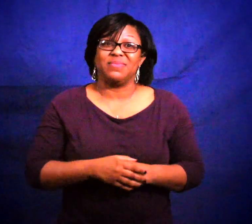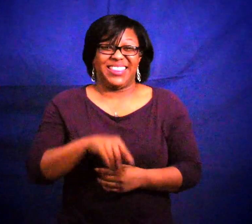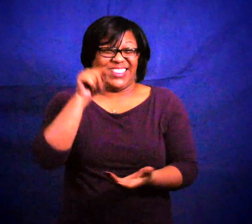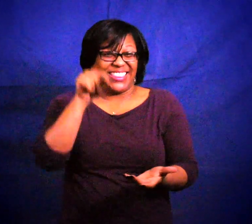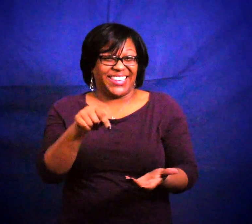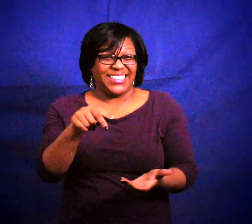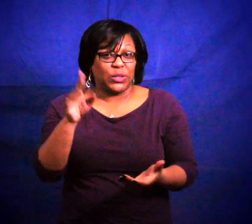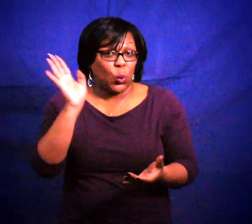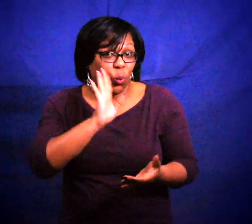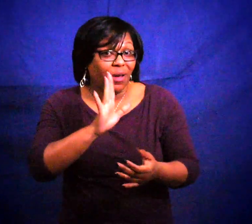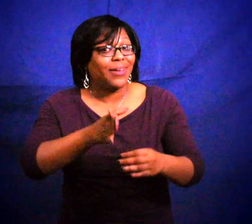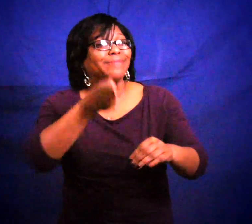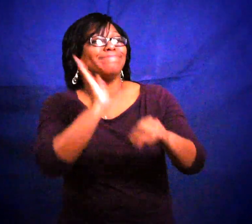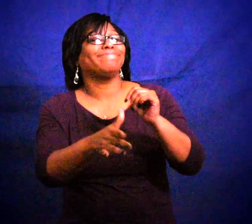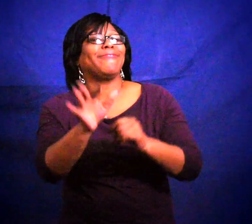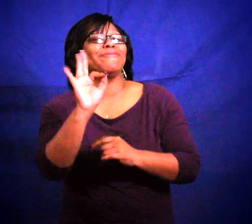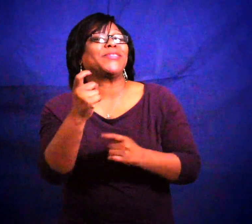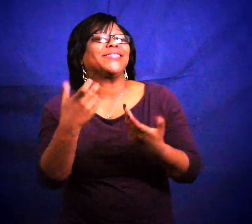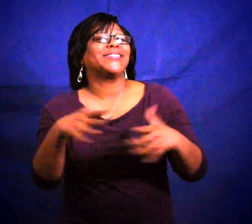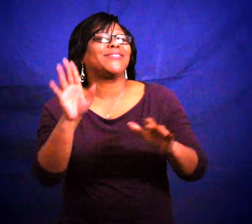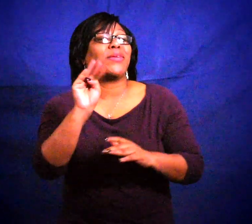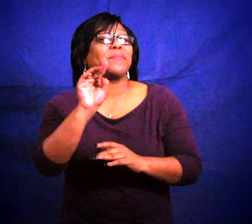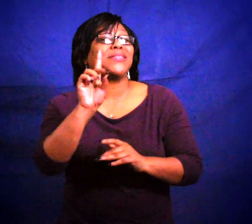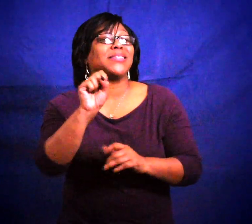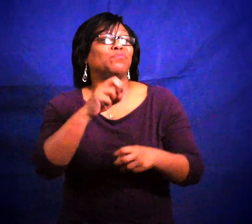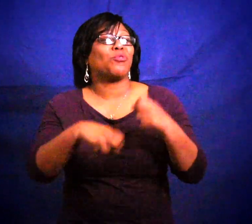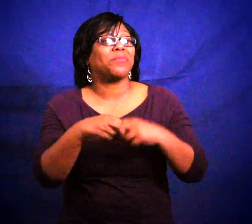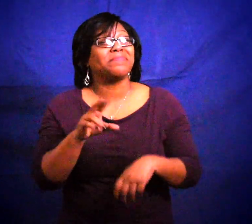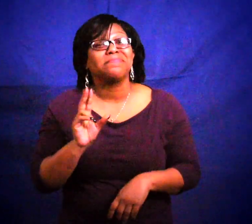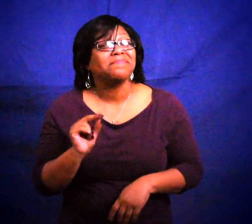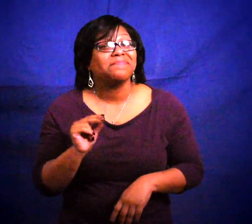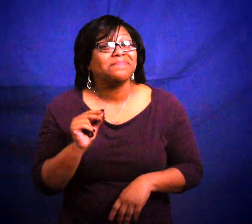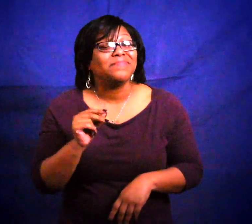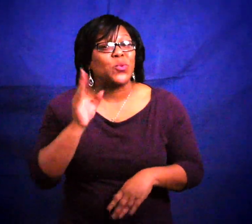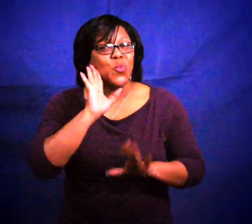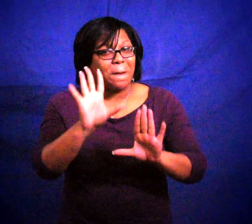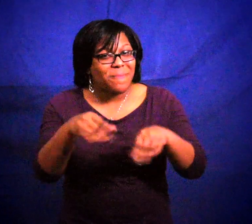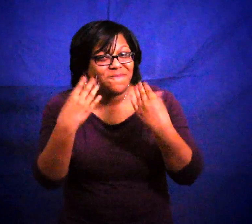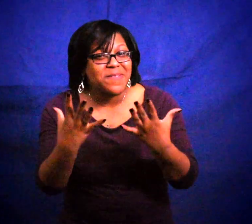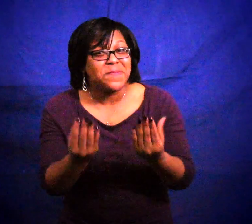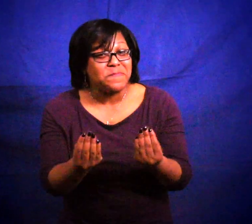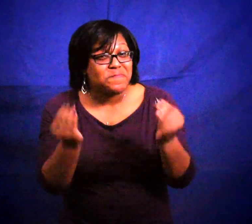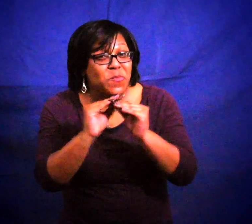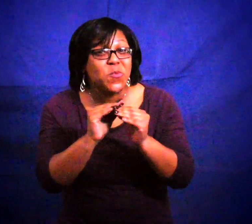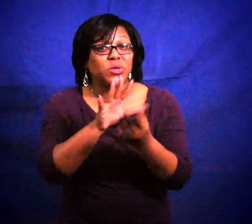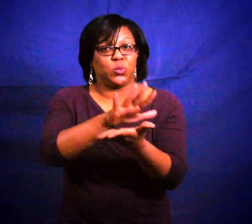This will not completely fix MDS’s problem, but will provide the school